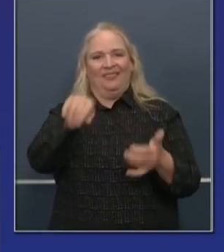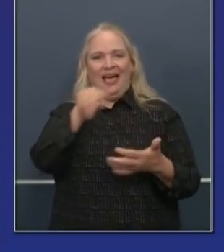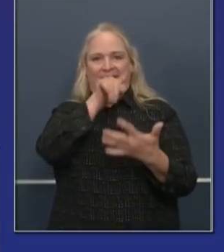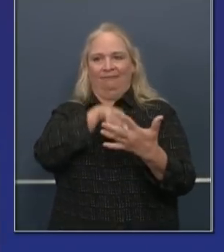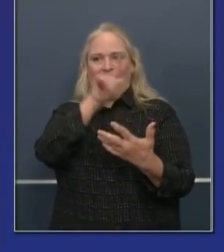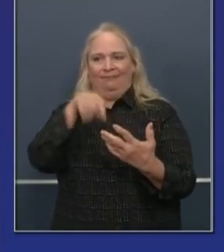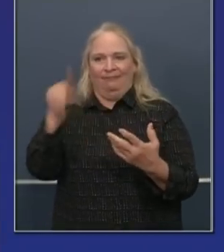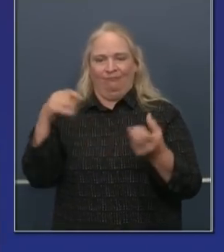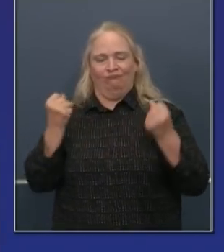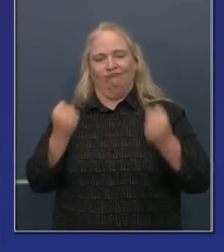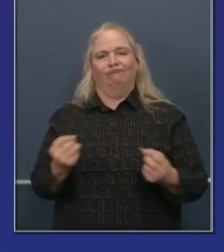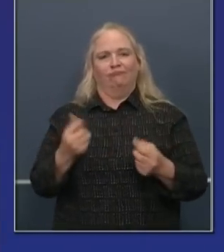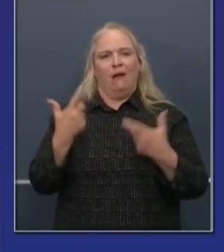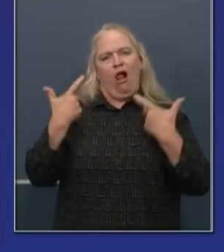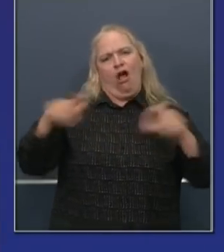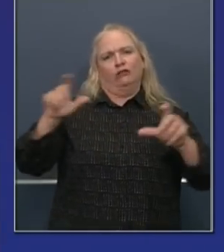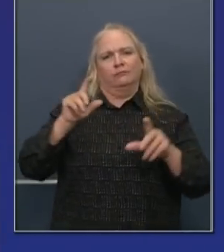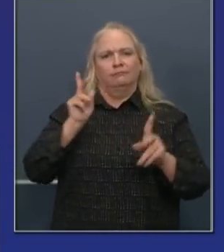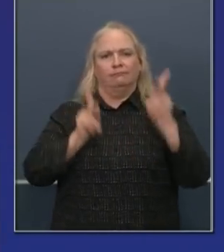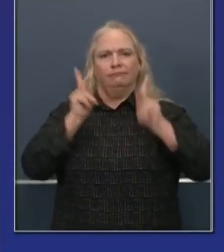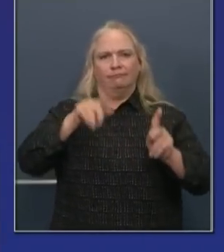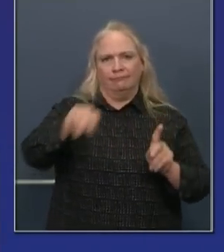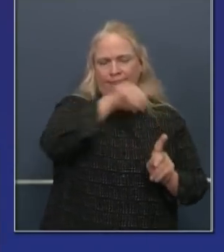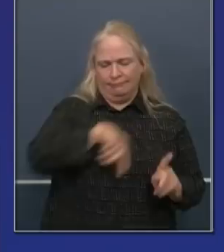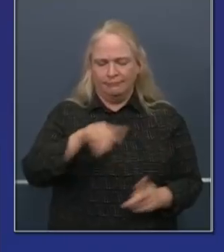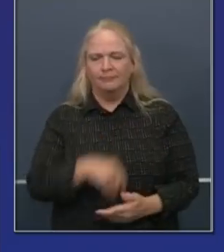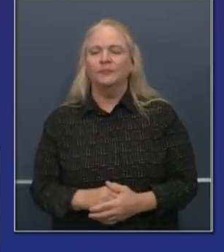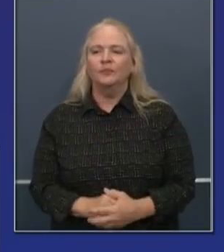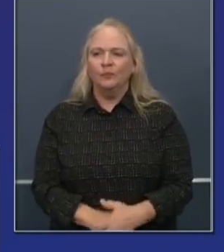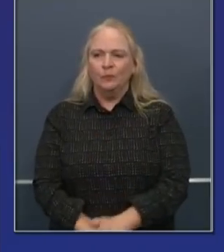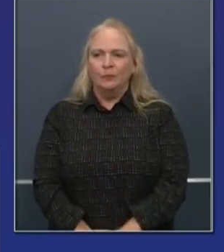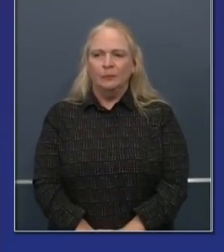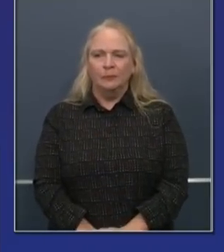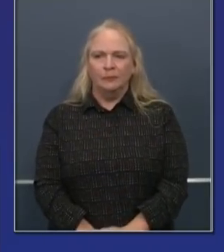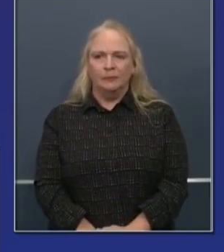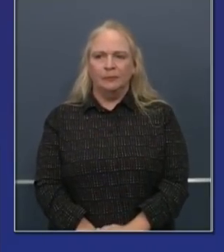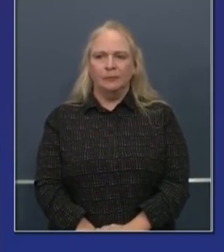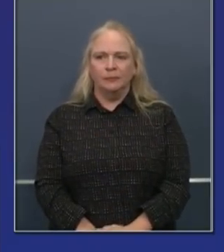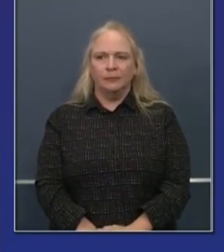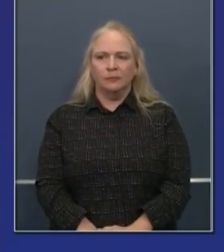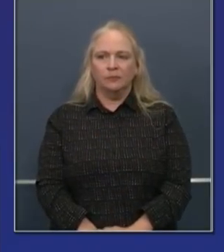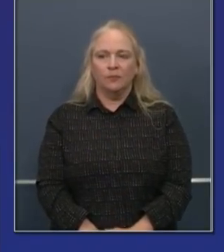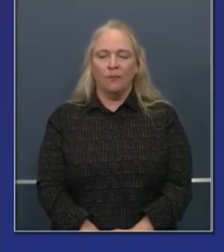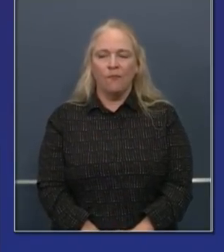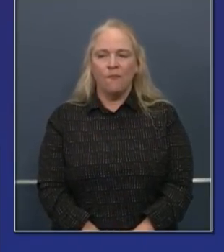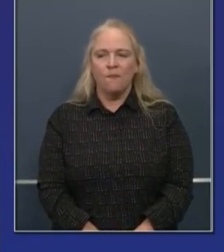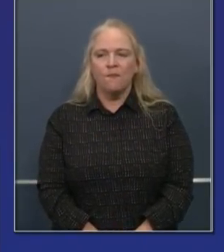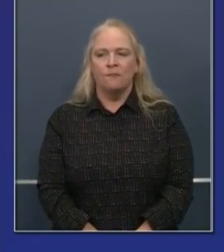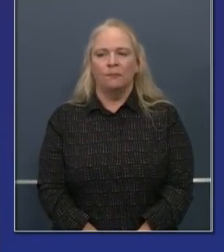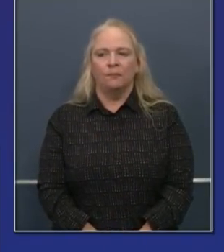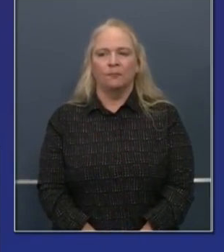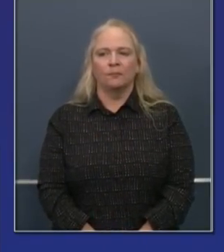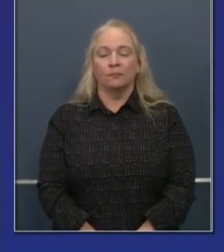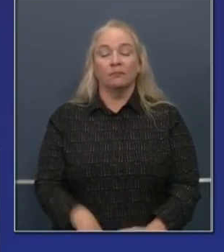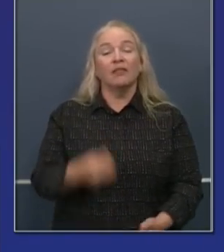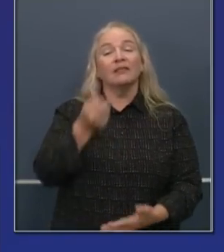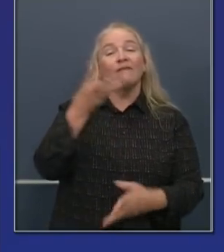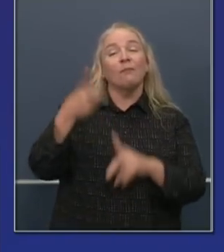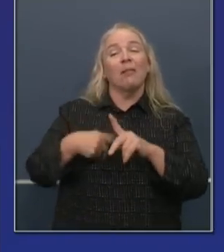REPRESENT 80% OF THE POPULATION IN THE STATE OF CALIFORNIA. THIS POINT IS VERY CLEAR A NUMBER OF MANY, MANY WEEKS AGO